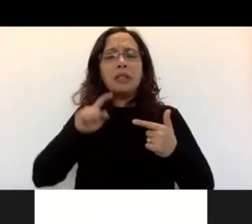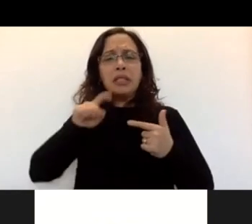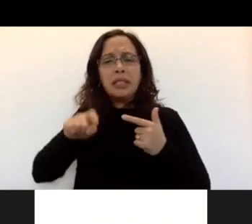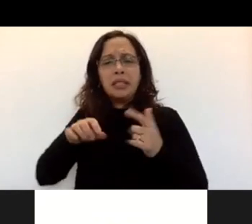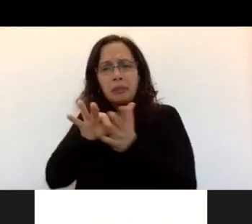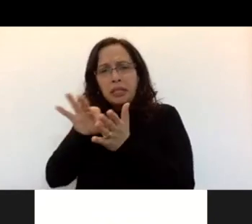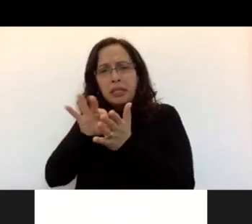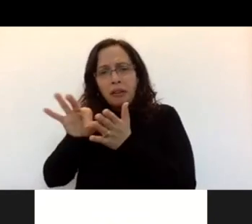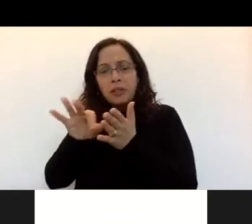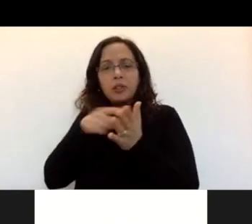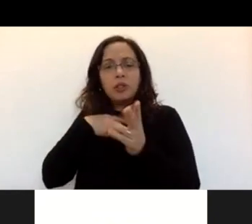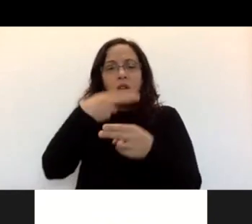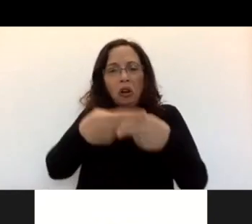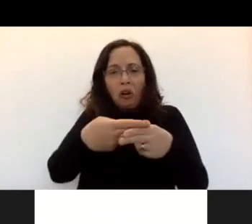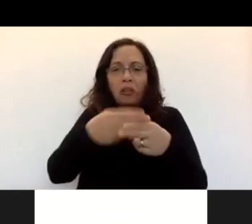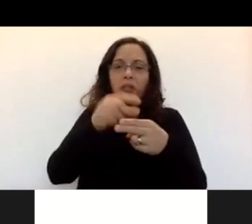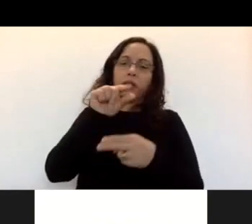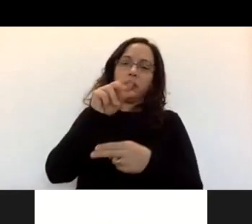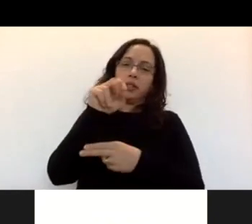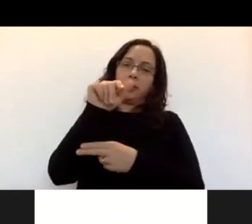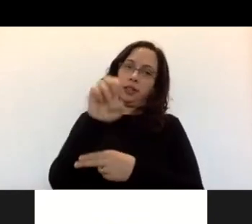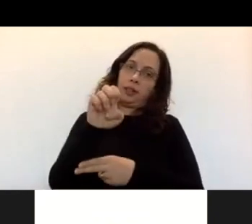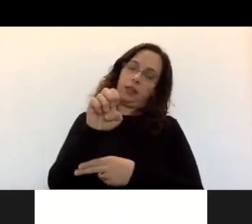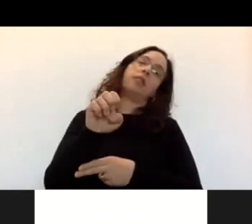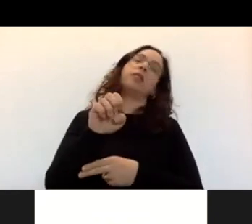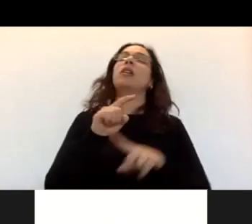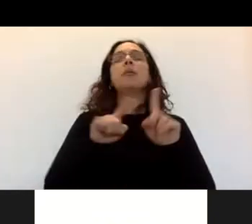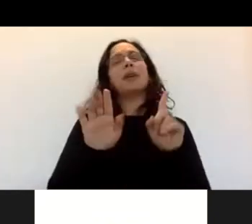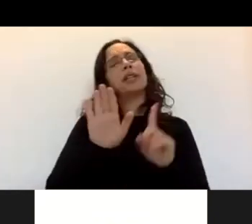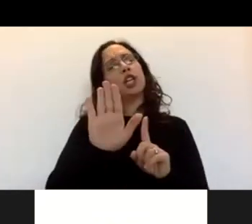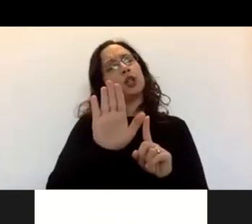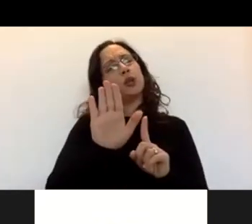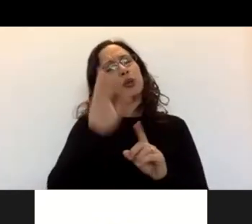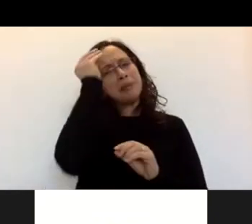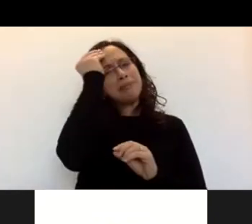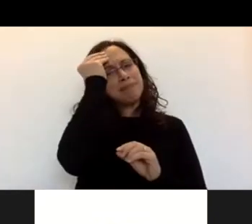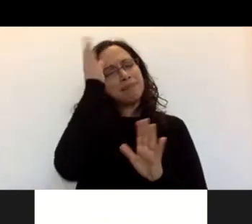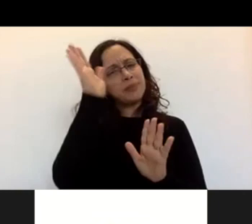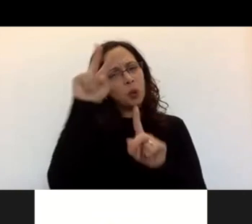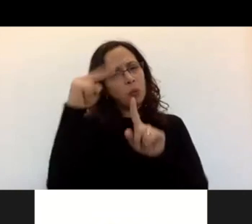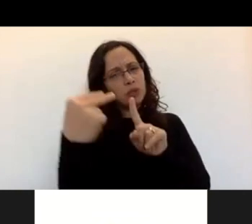you know uh, but in in your own mind when you're talking about mass violence what are